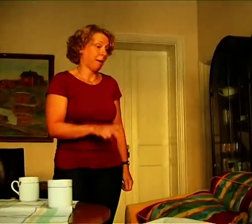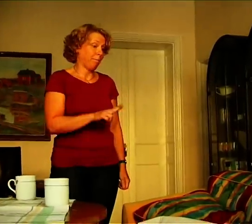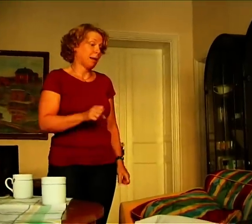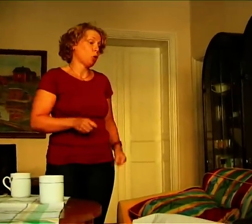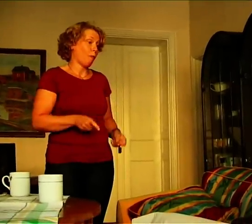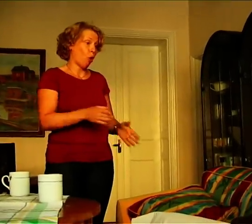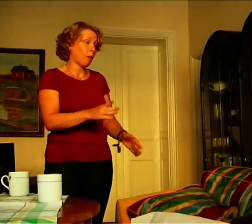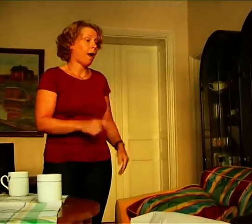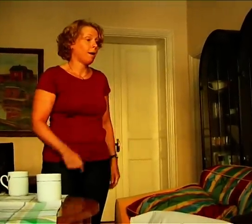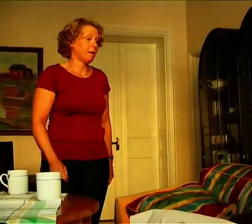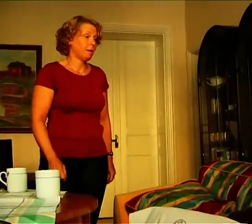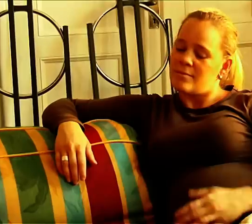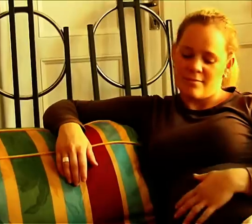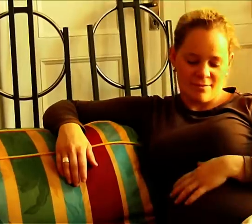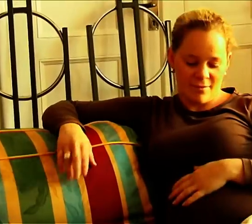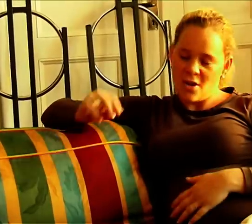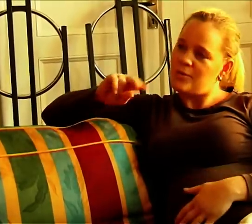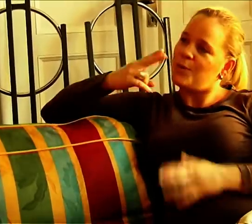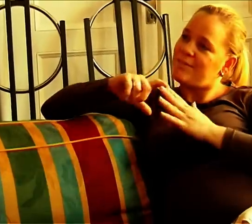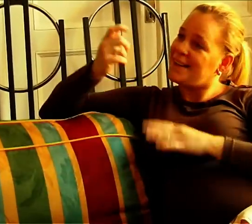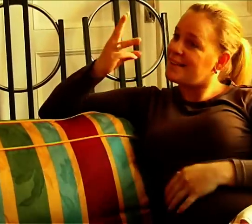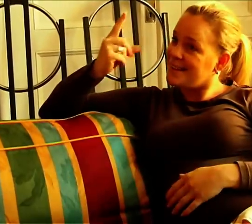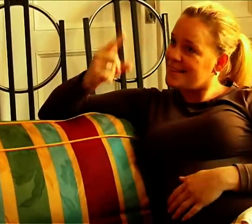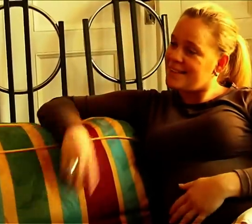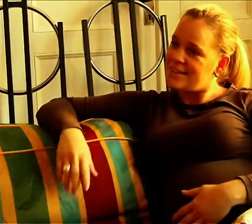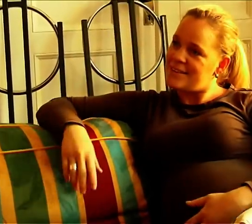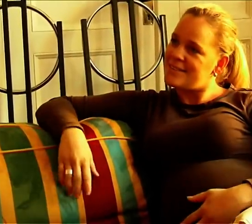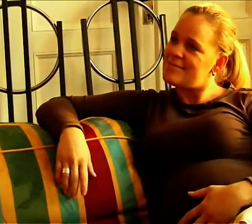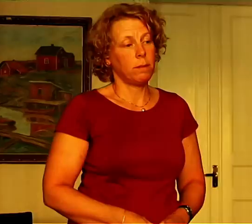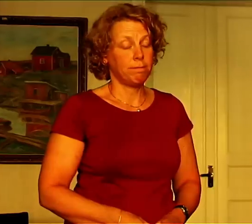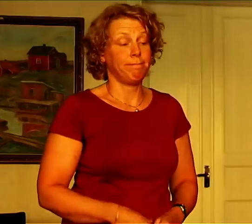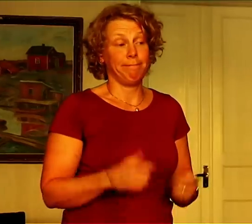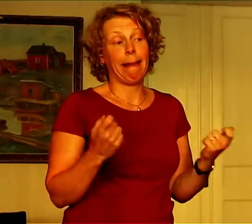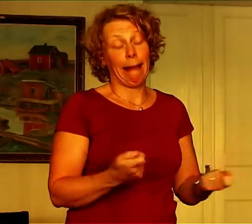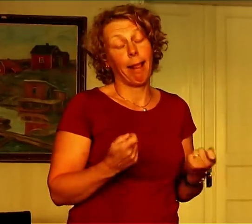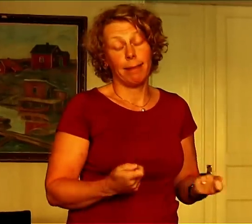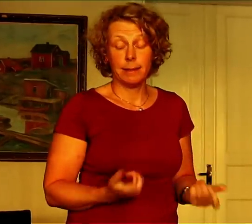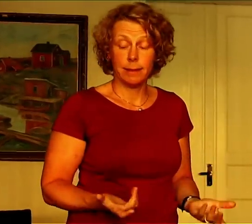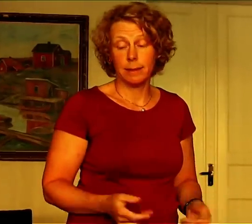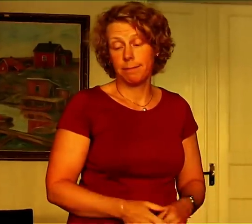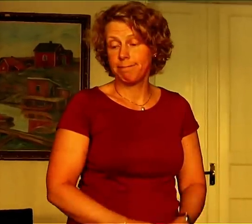When are you due? I'm in week 31 now. Well, congratulations.